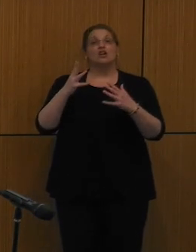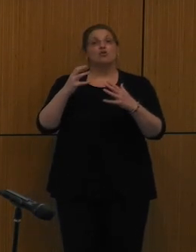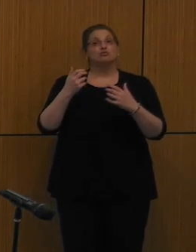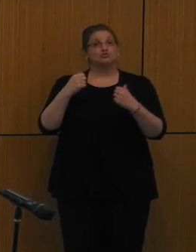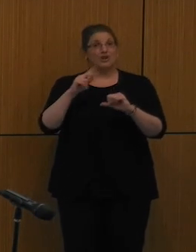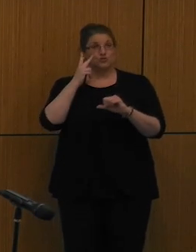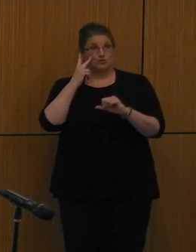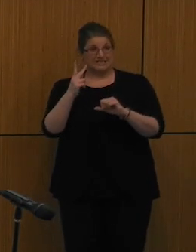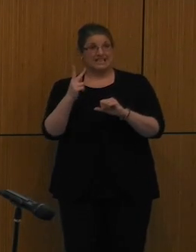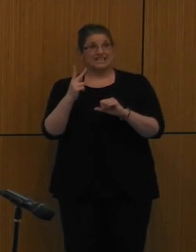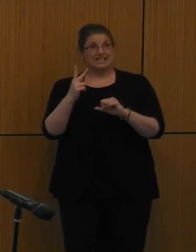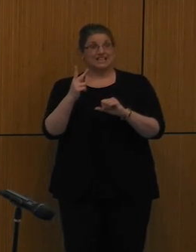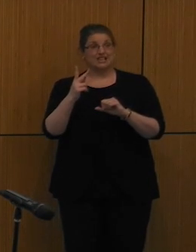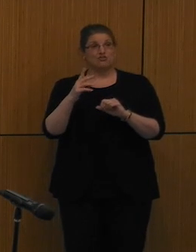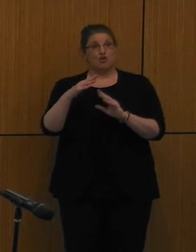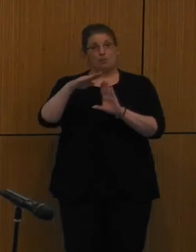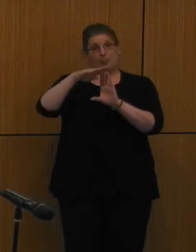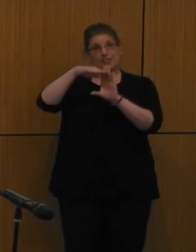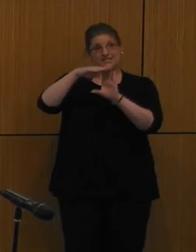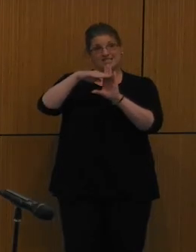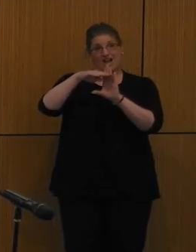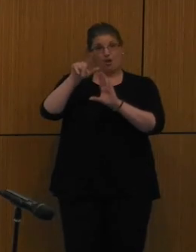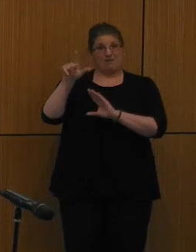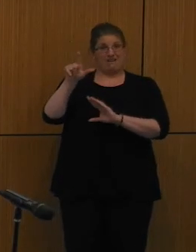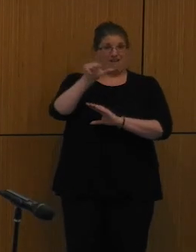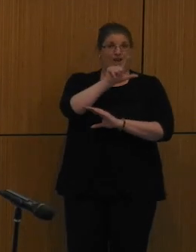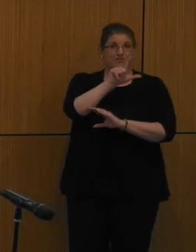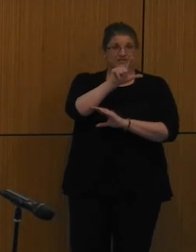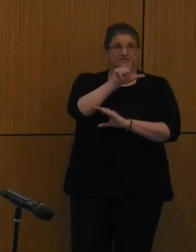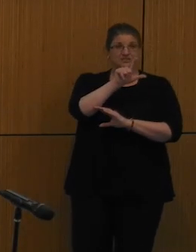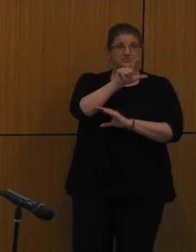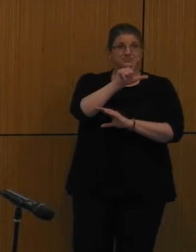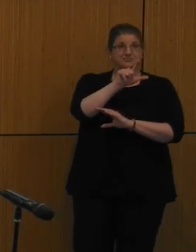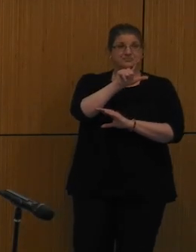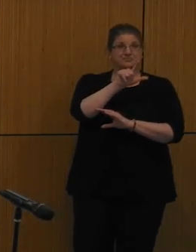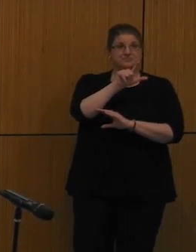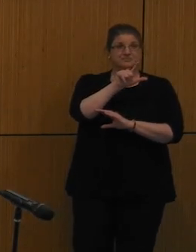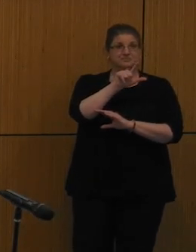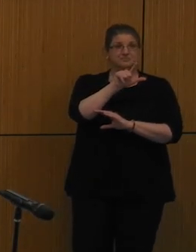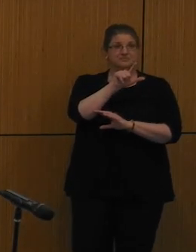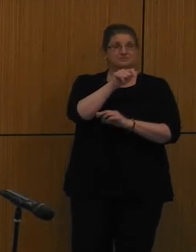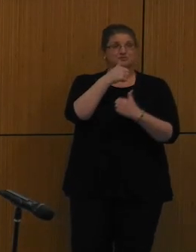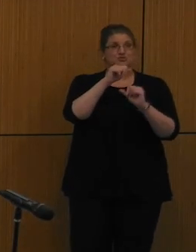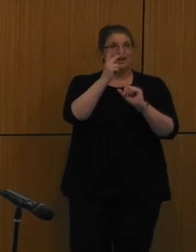from the top panel on the left, we're also trying to see how to help